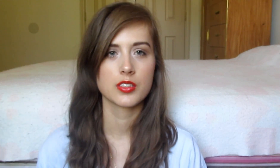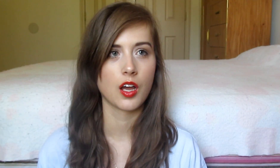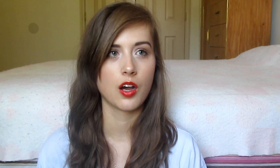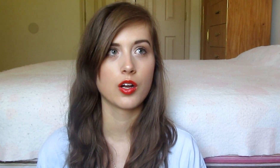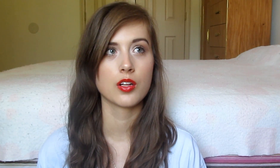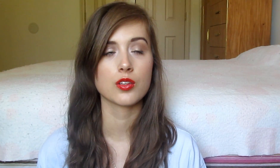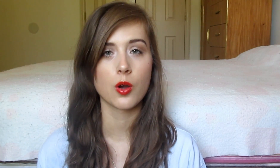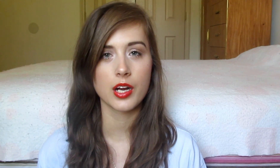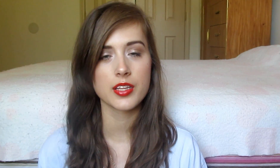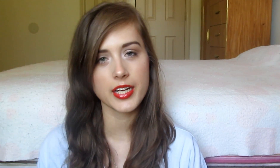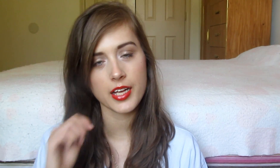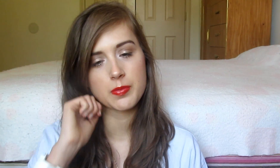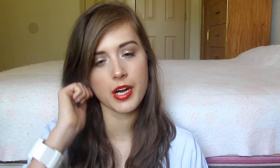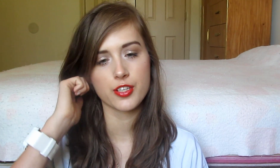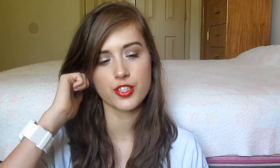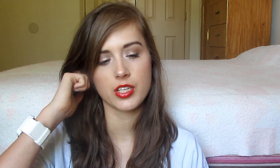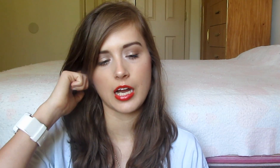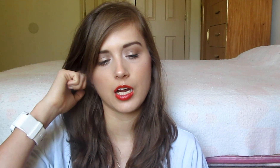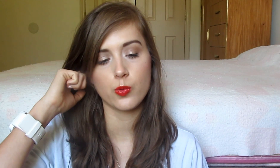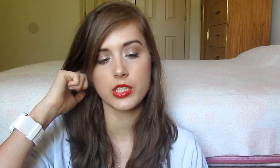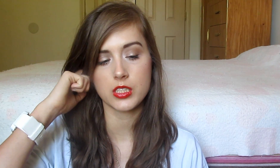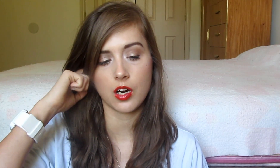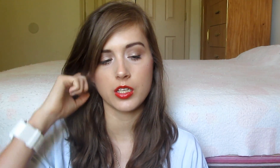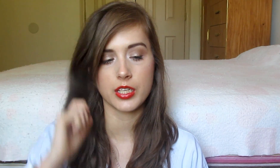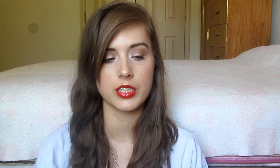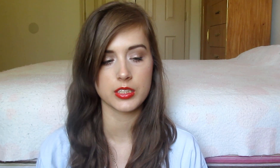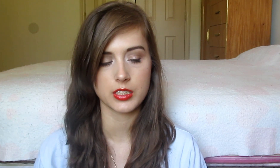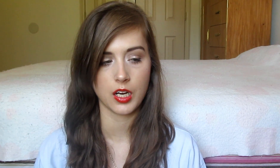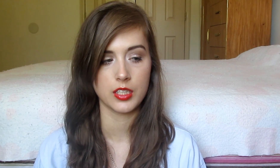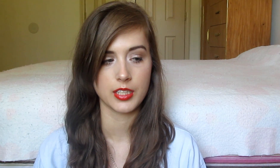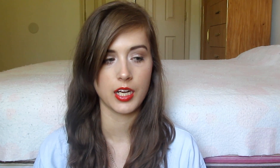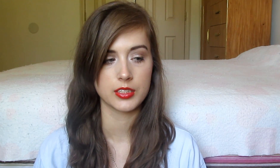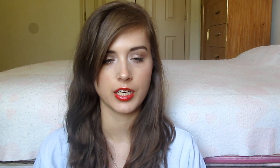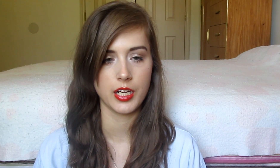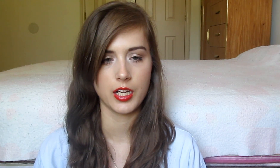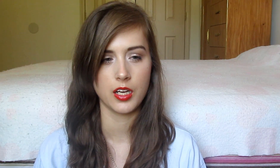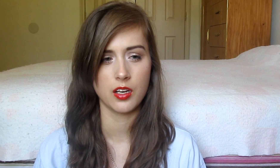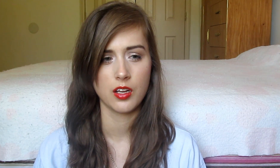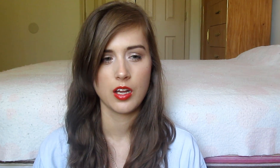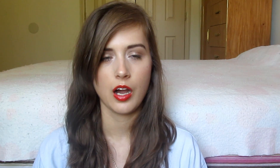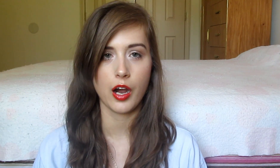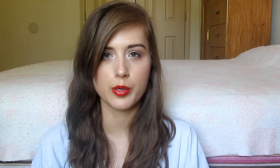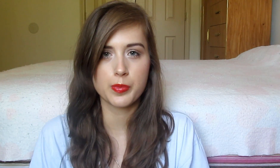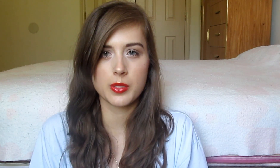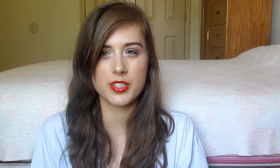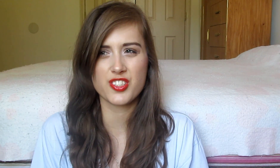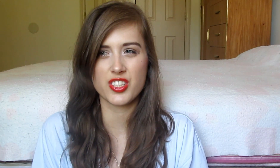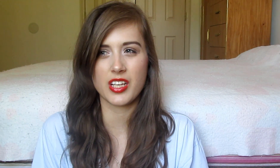So, Laura, the guest manager, and I, we started getting into contact and I pretty much just